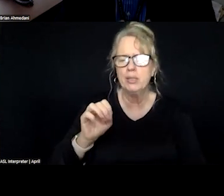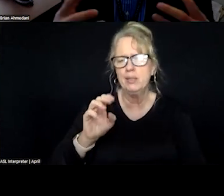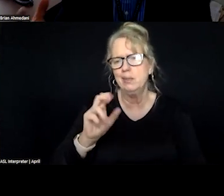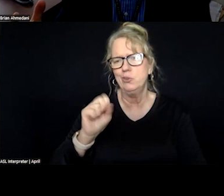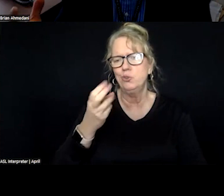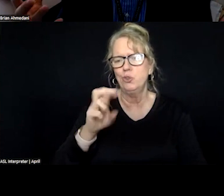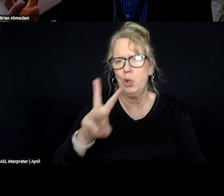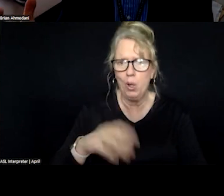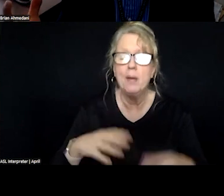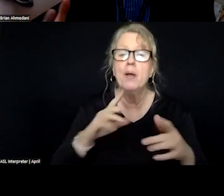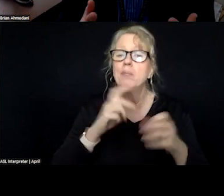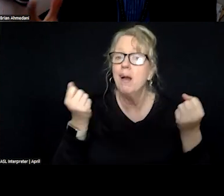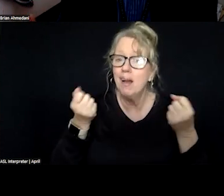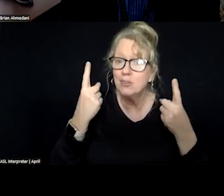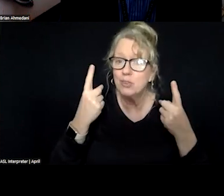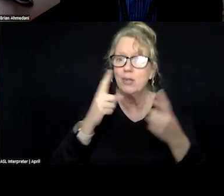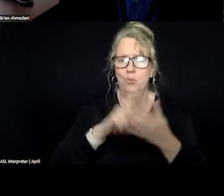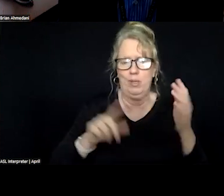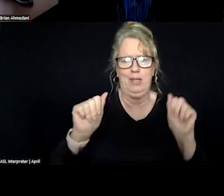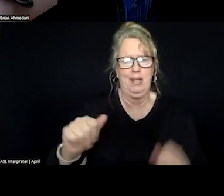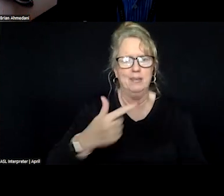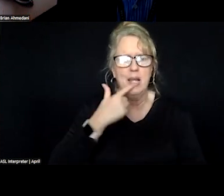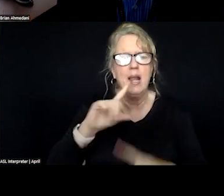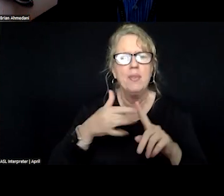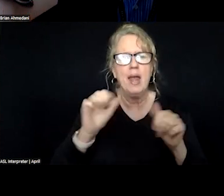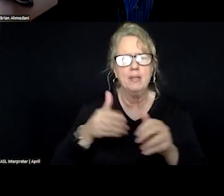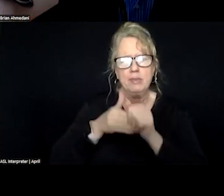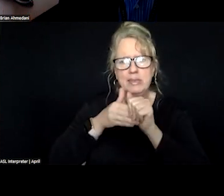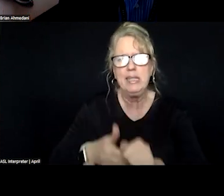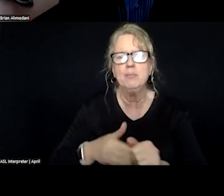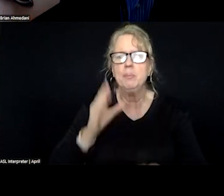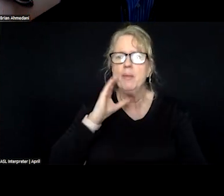WHAT I CAN SAY IS THAT ALL OF THIS HAS STIMULATED A LOT OF OTHER